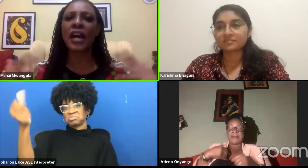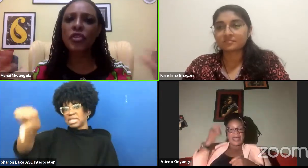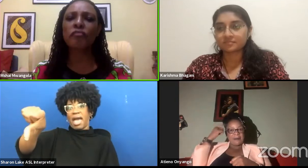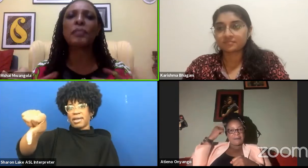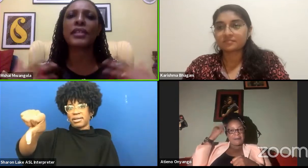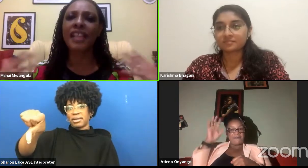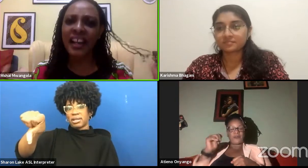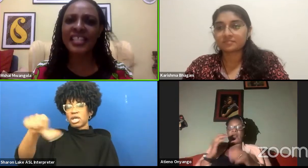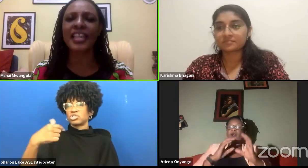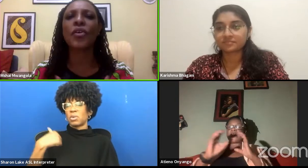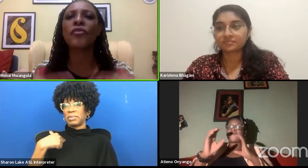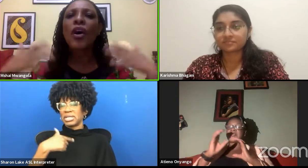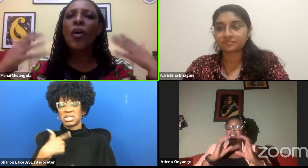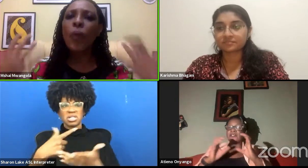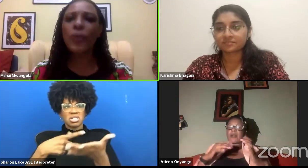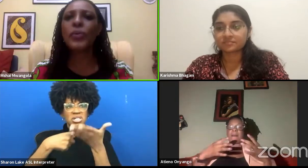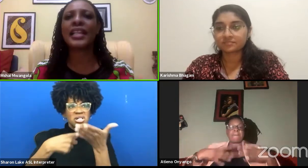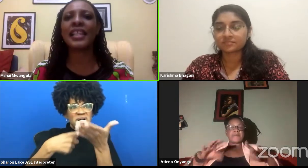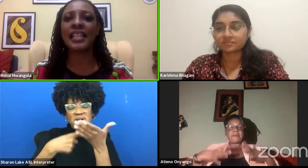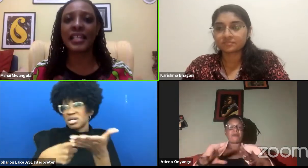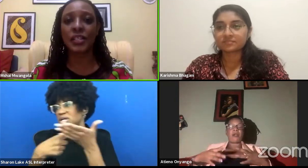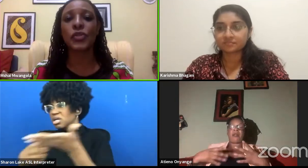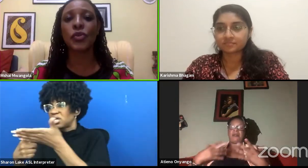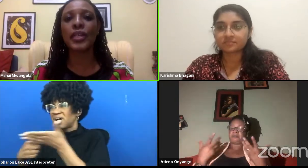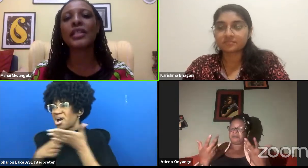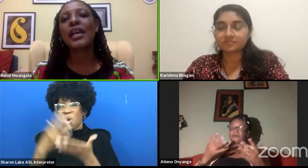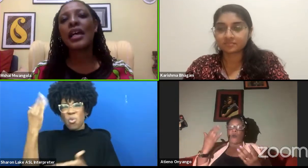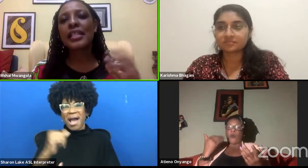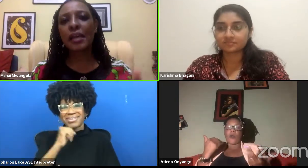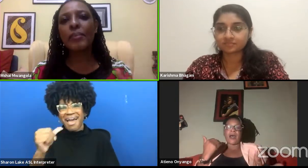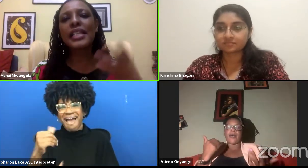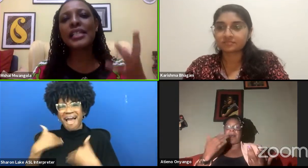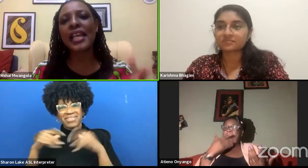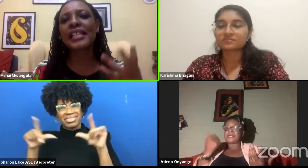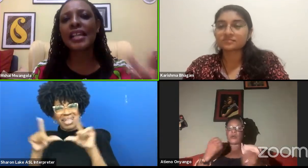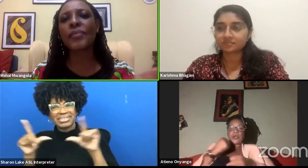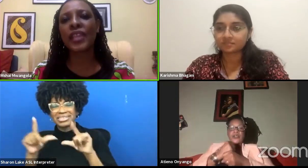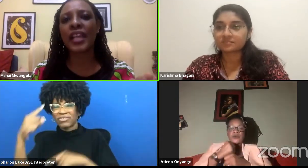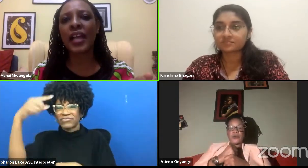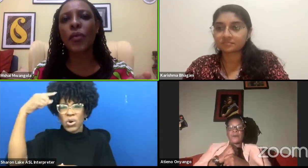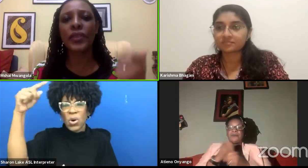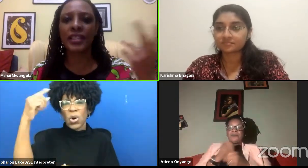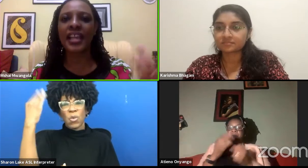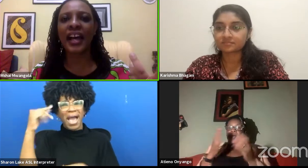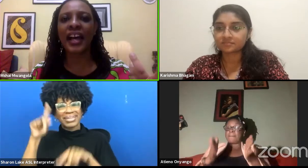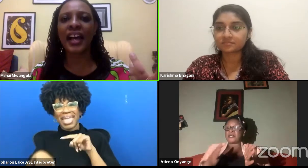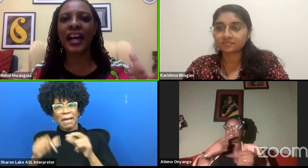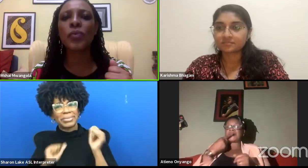out of people's heartache of why wouldn't they let us do it, somebody said something like what this guy had said